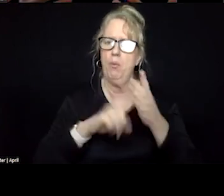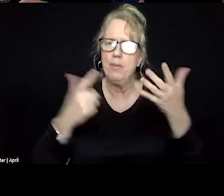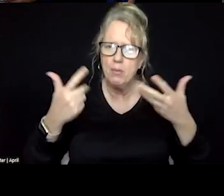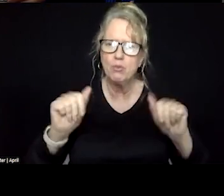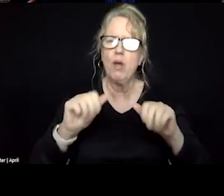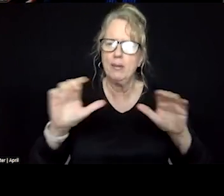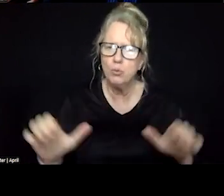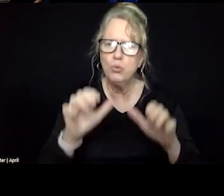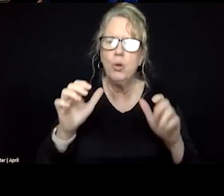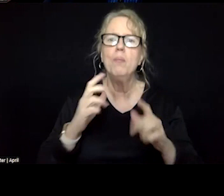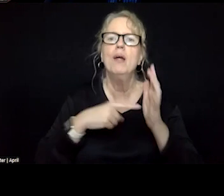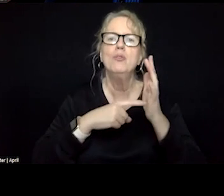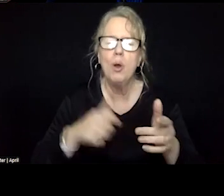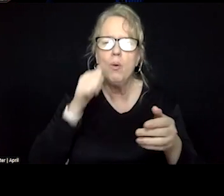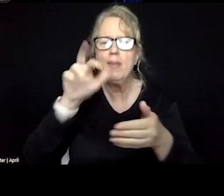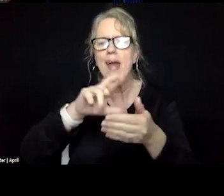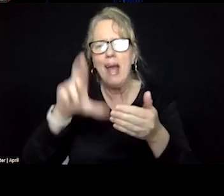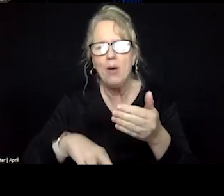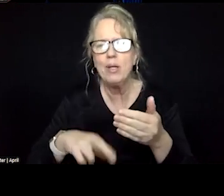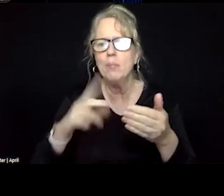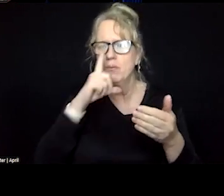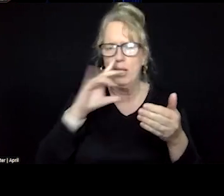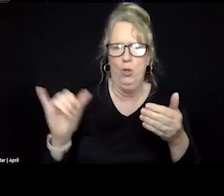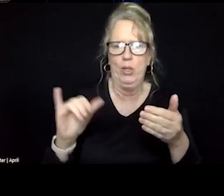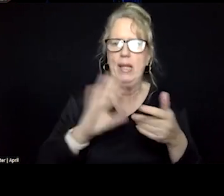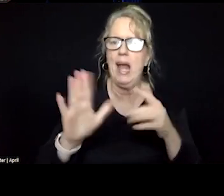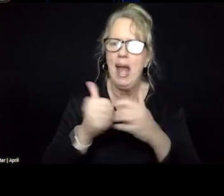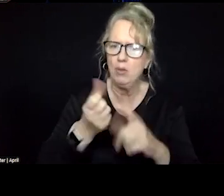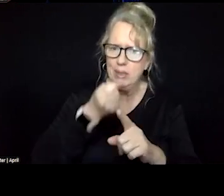ALSO THE OUTCOMES ON IMPACT ON SUICIDE ATTEMPTED DEATH.